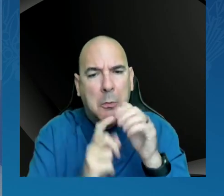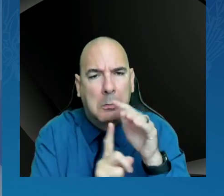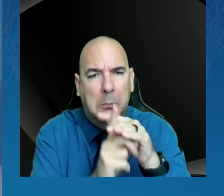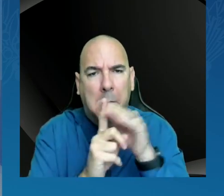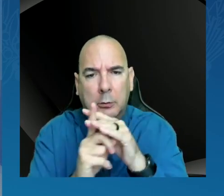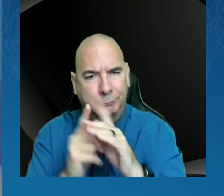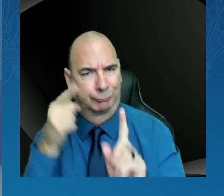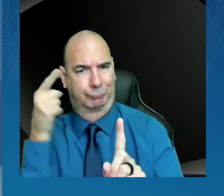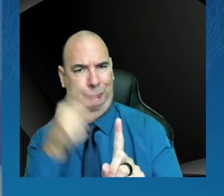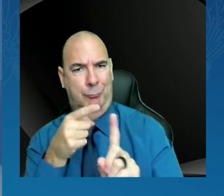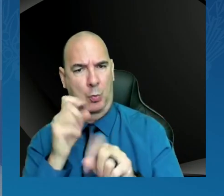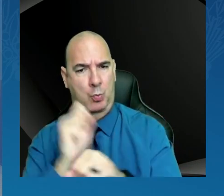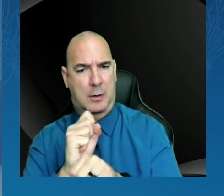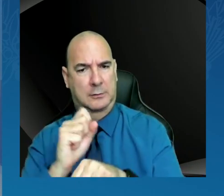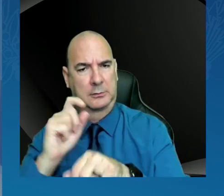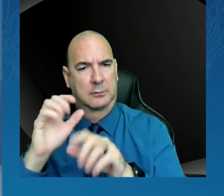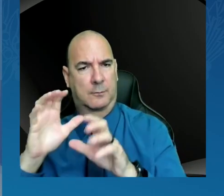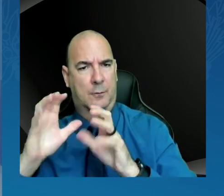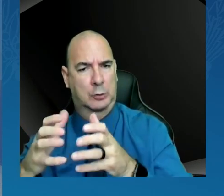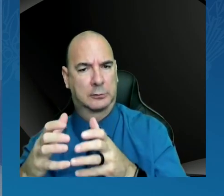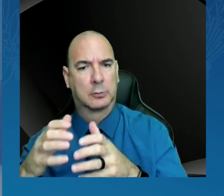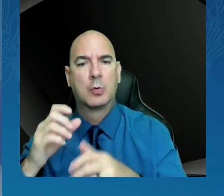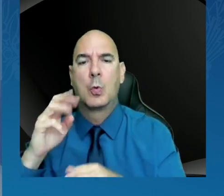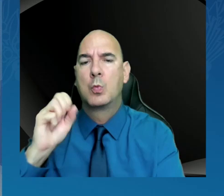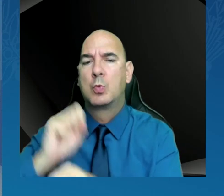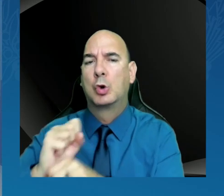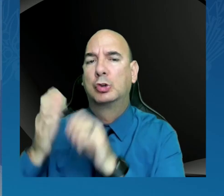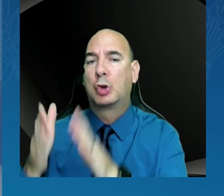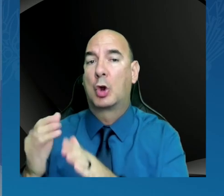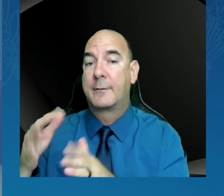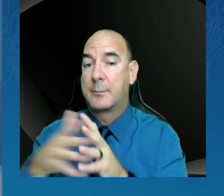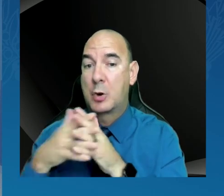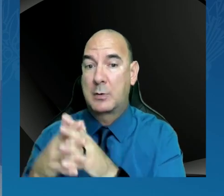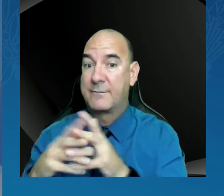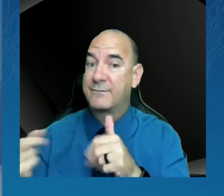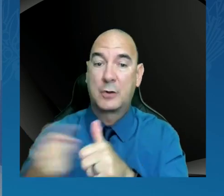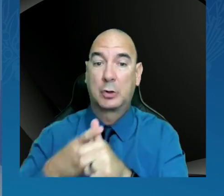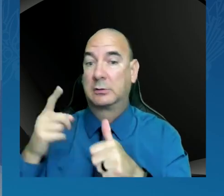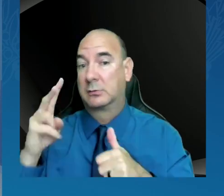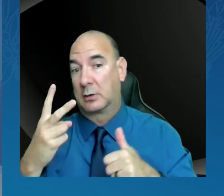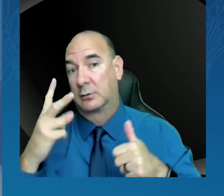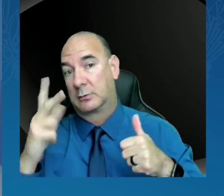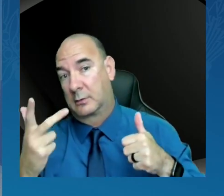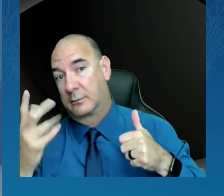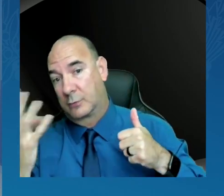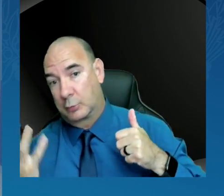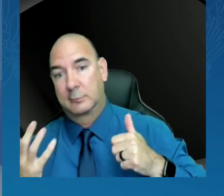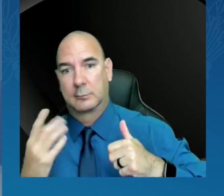or the workers of America, their first, second and final half is Secretary Walsh.